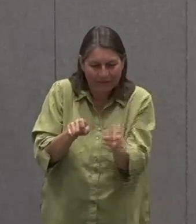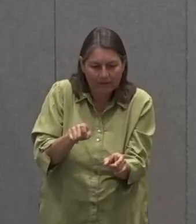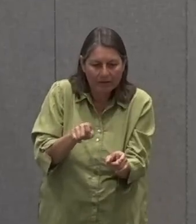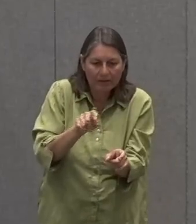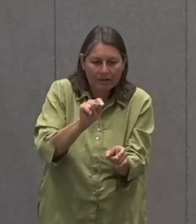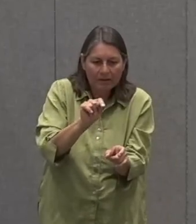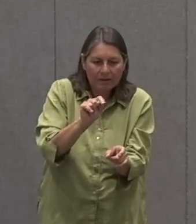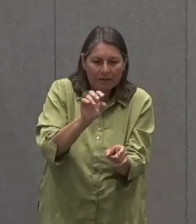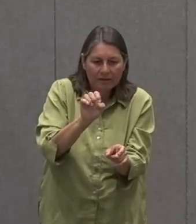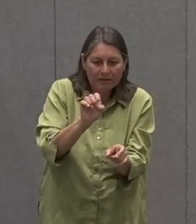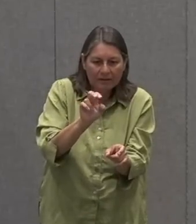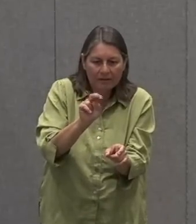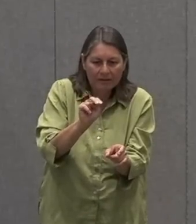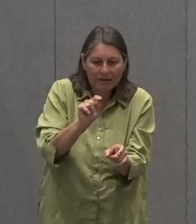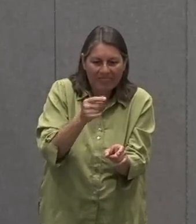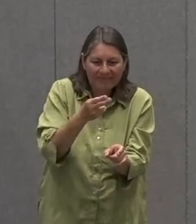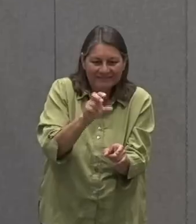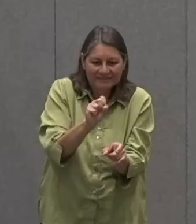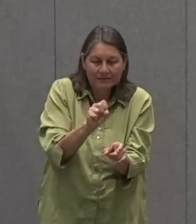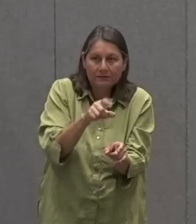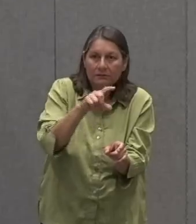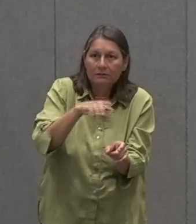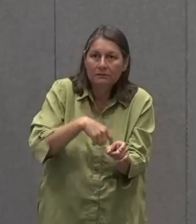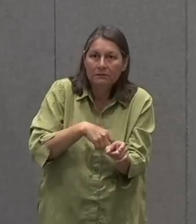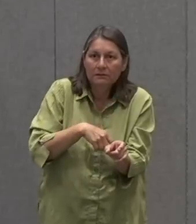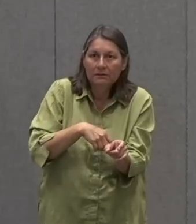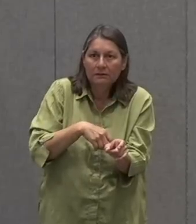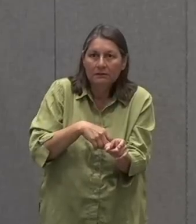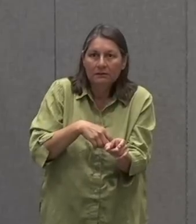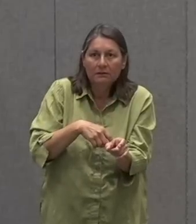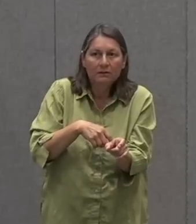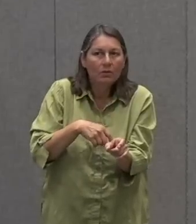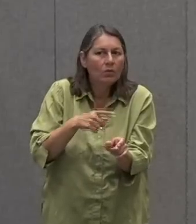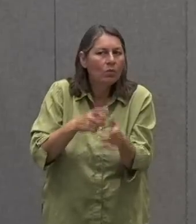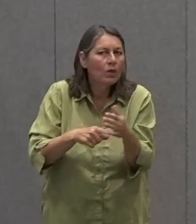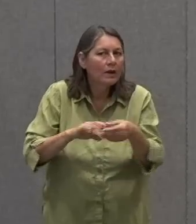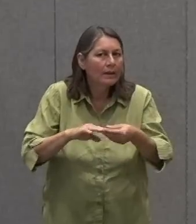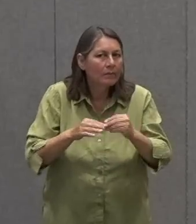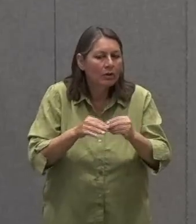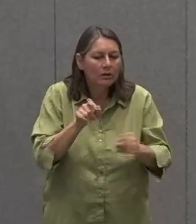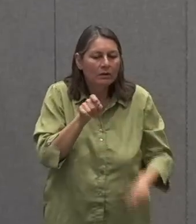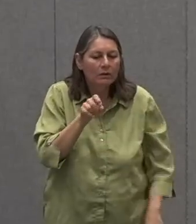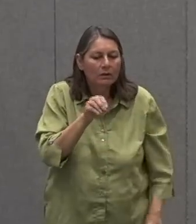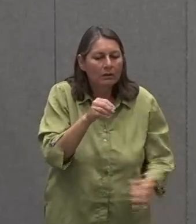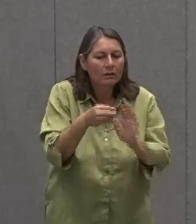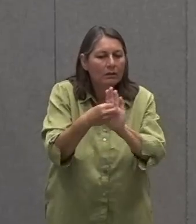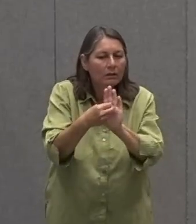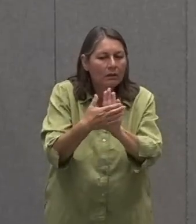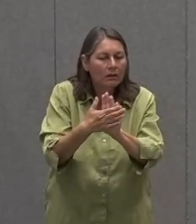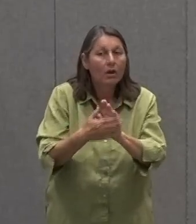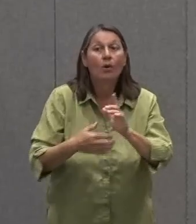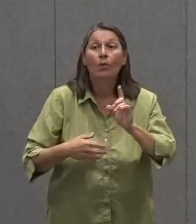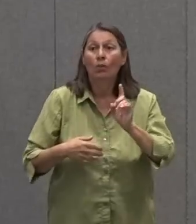If you said it was one, you would be correct. We need to say that number as 1/10.